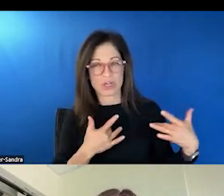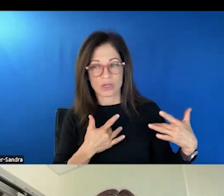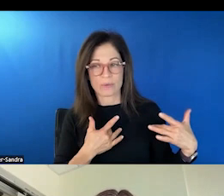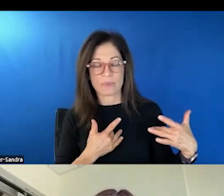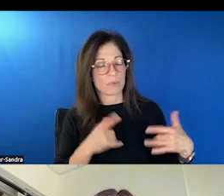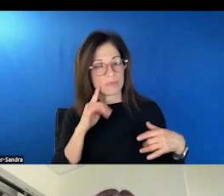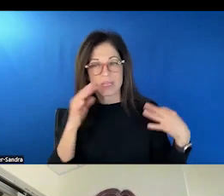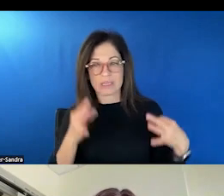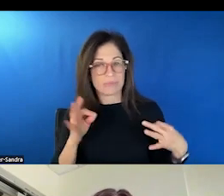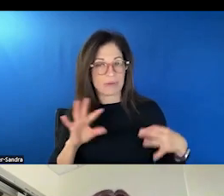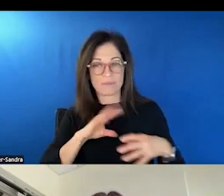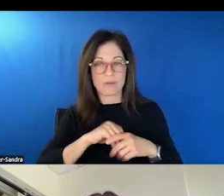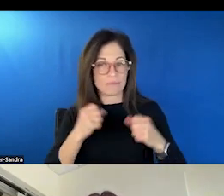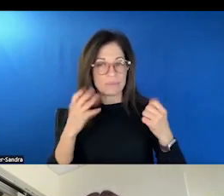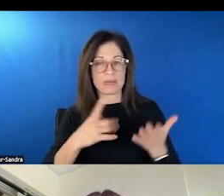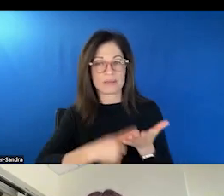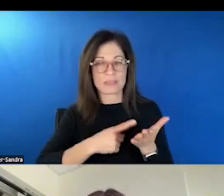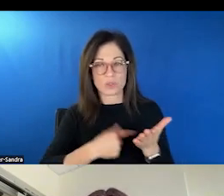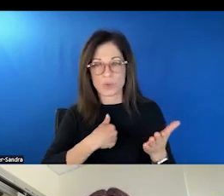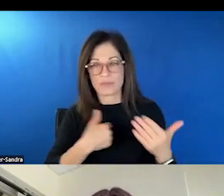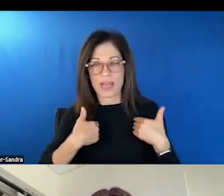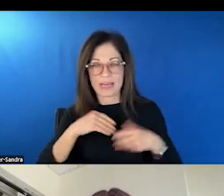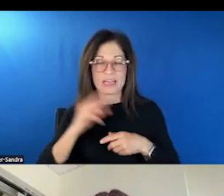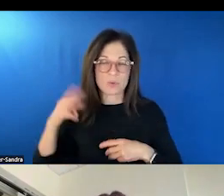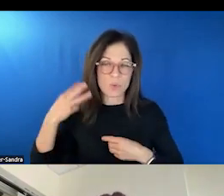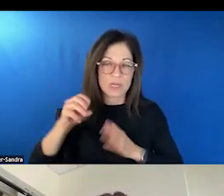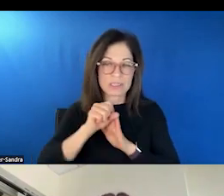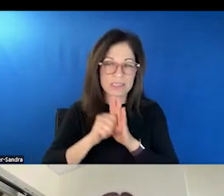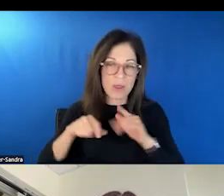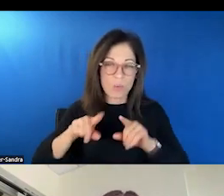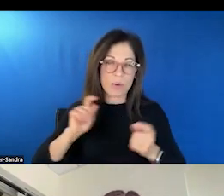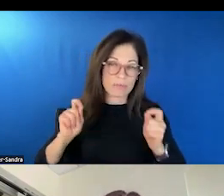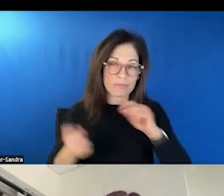LOT OF THE CONVERSATIONS IN HAD WASHINGTON WHEN WE REFORM THE